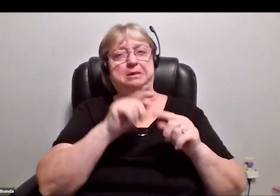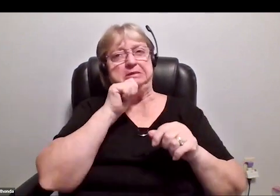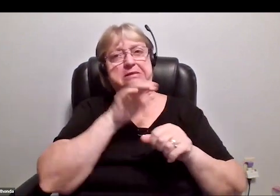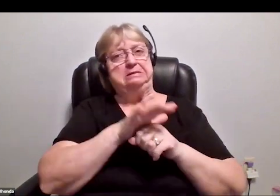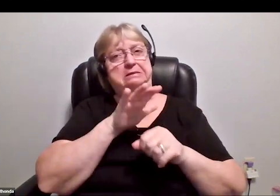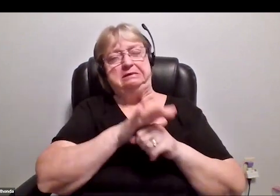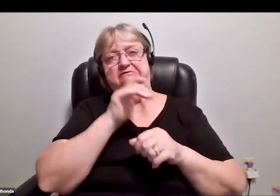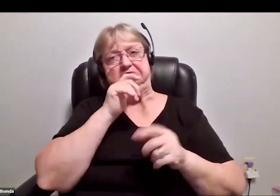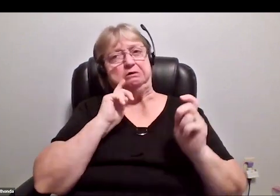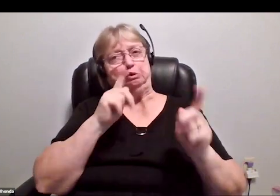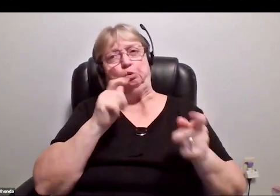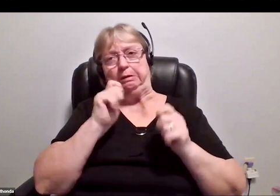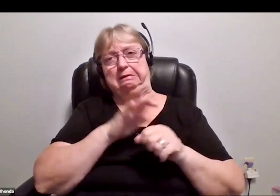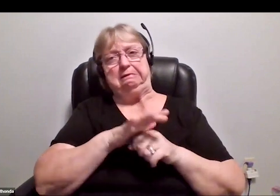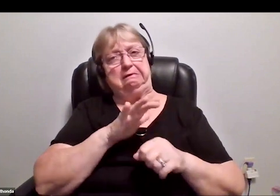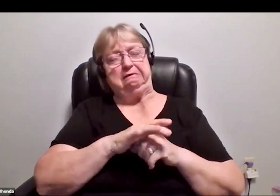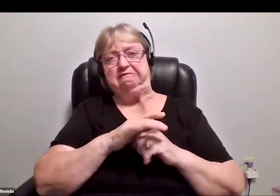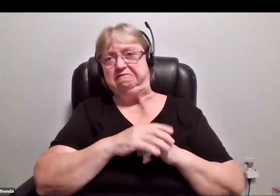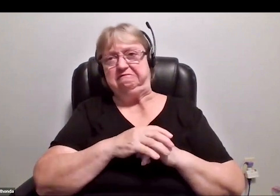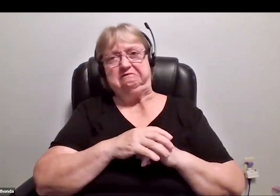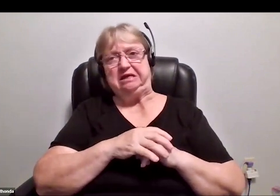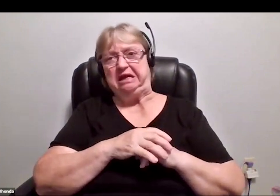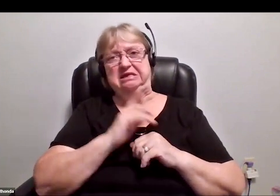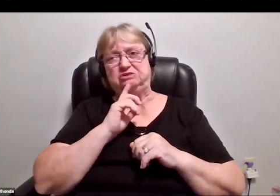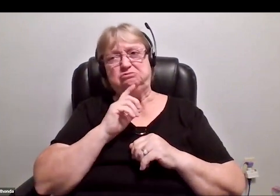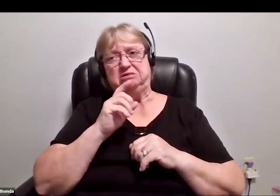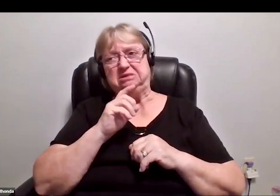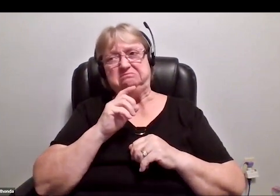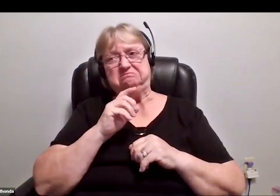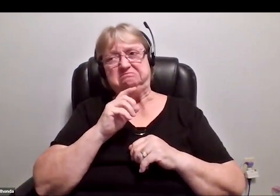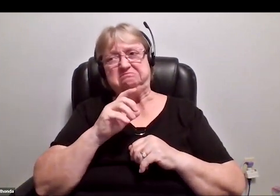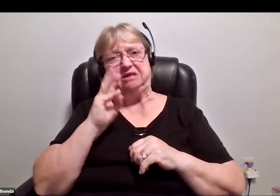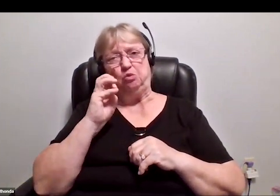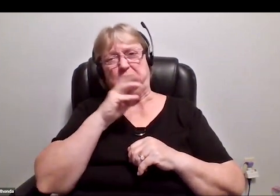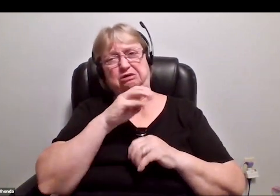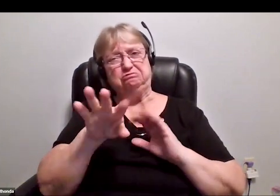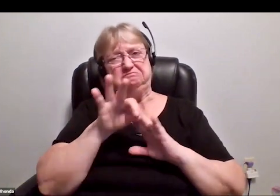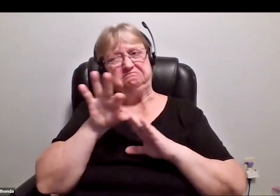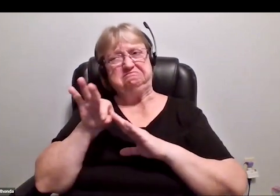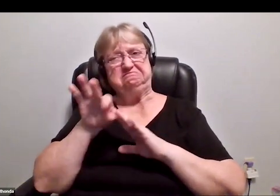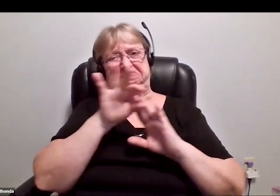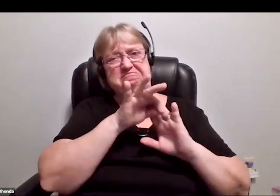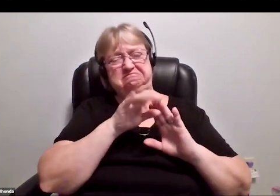and done in a weird selection way. We need to take with us the observation also that space